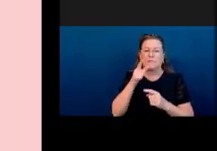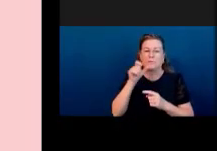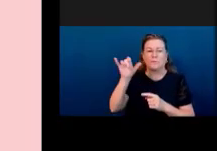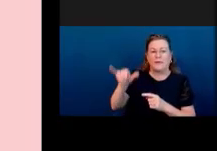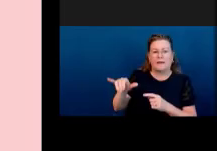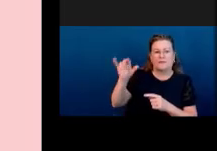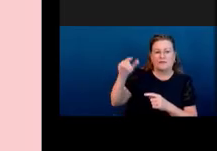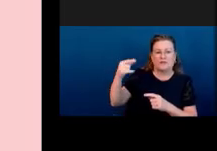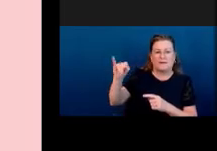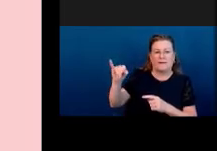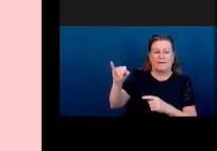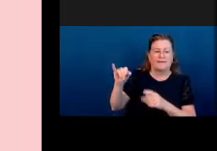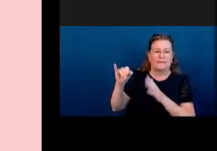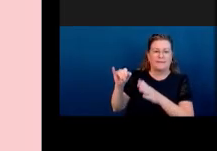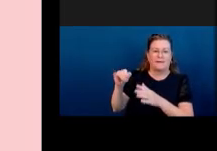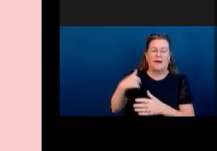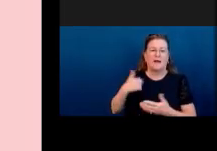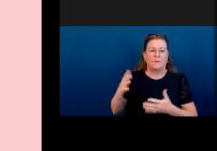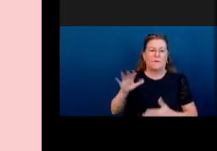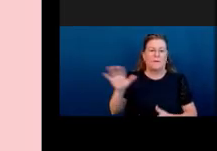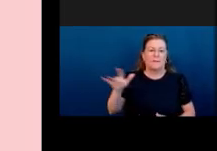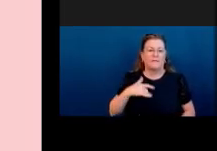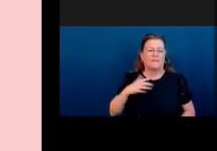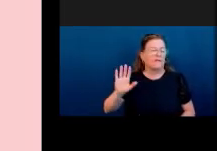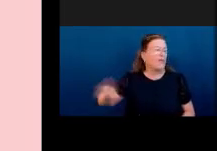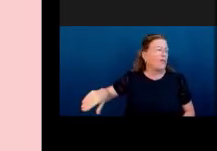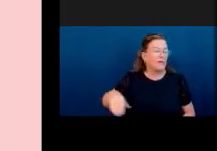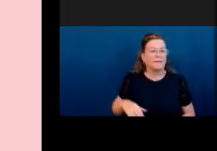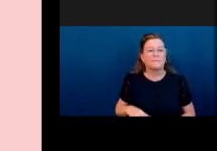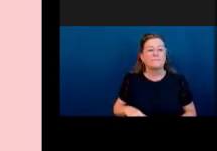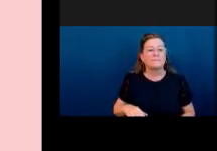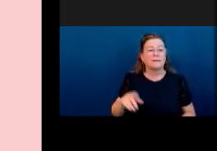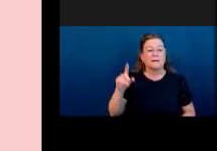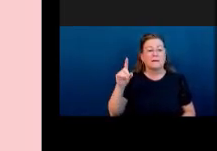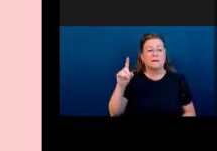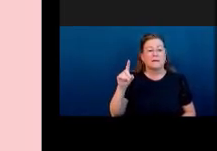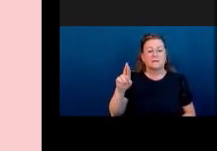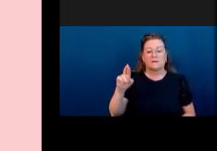want them to feel dismissed. Dr Kara Margolis and I have this